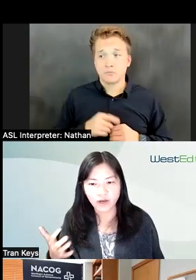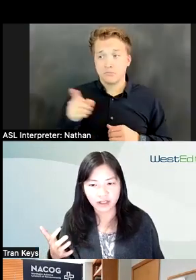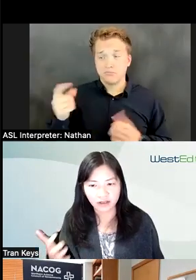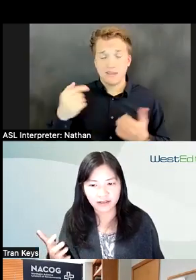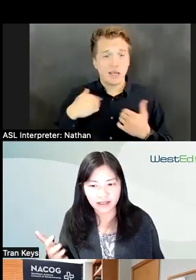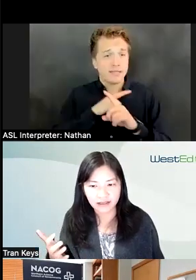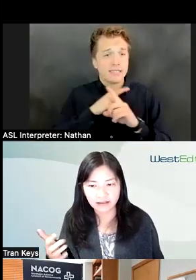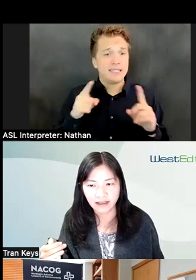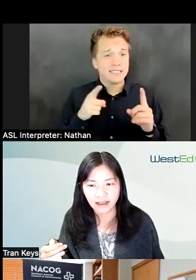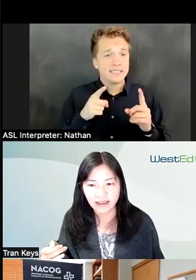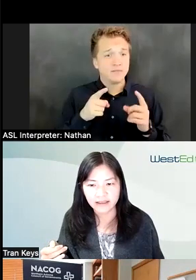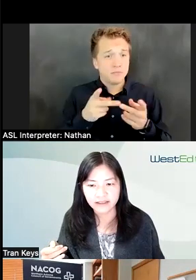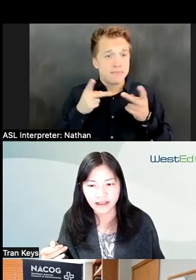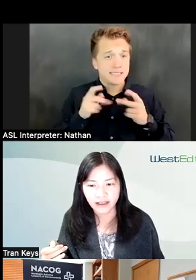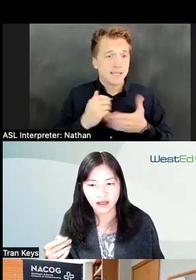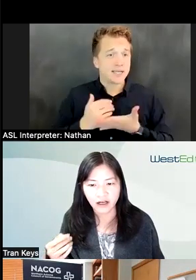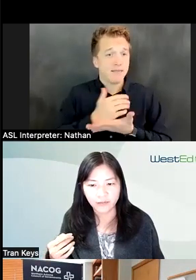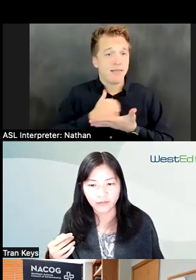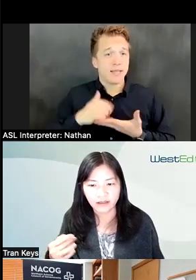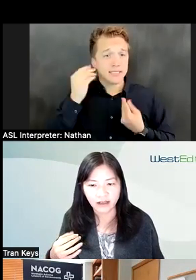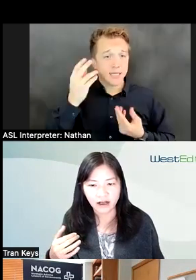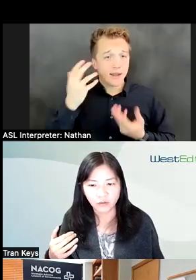to collect the data.